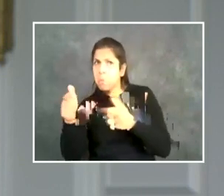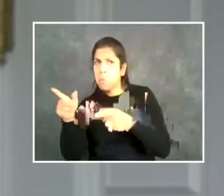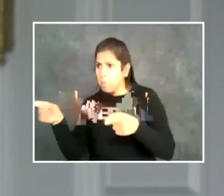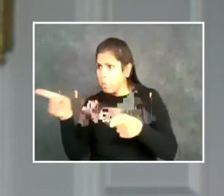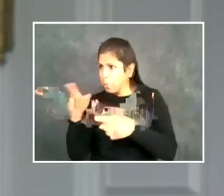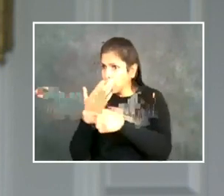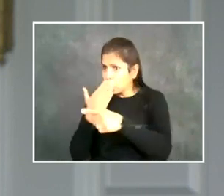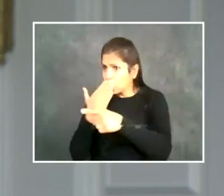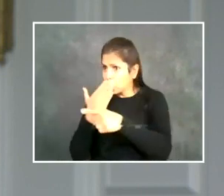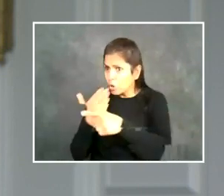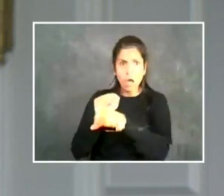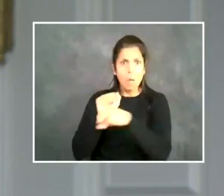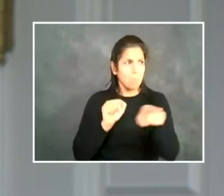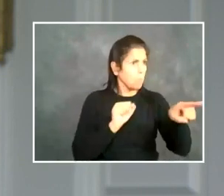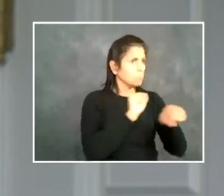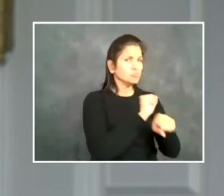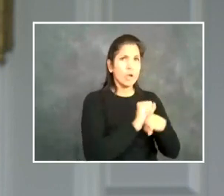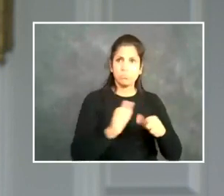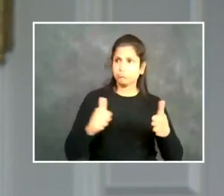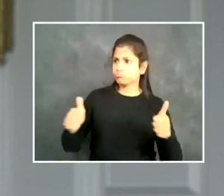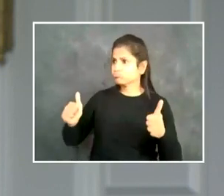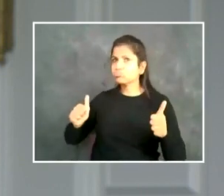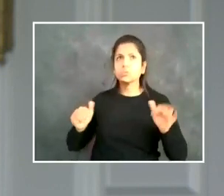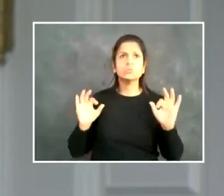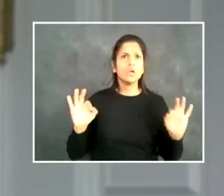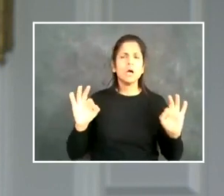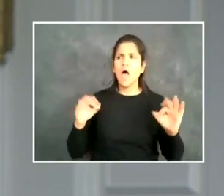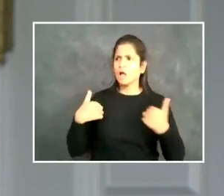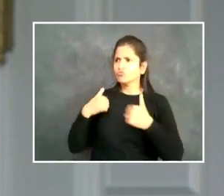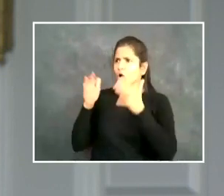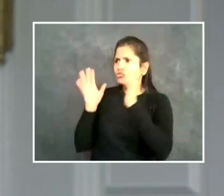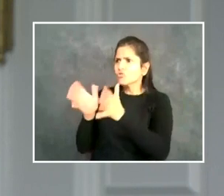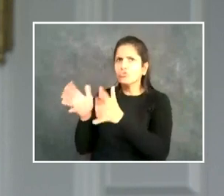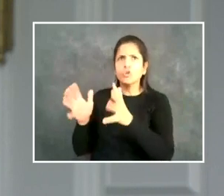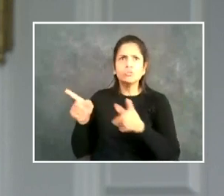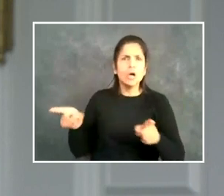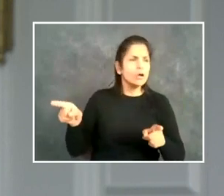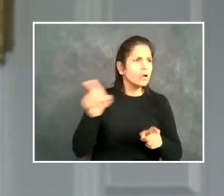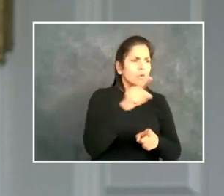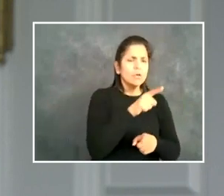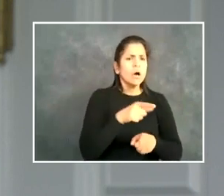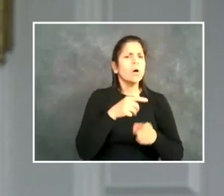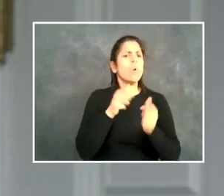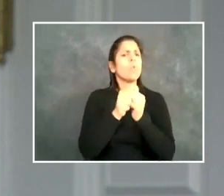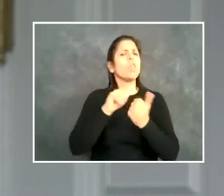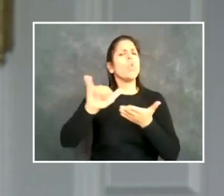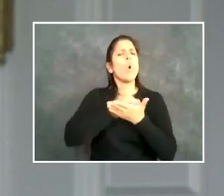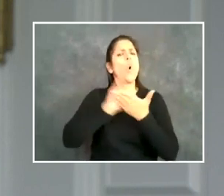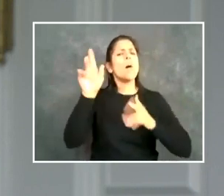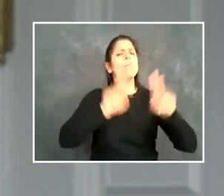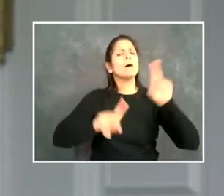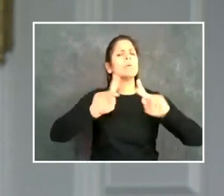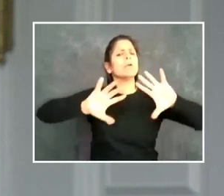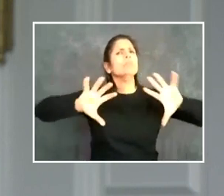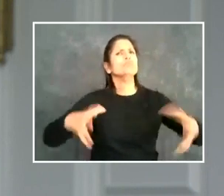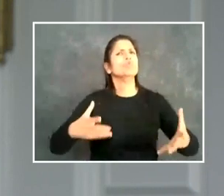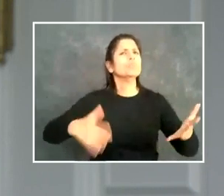I AM BIASED, BUT I THINK